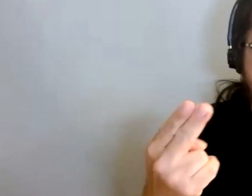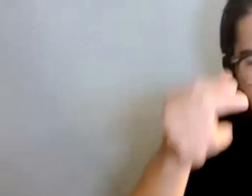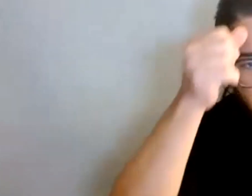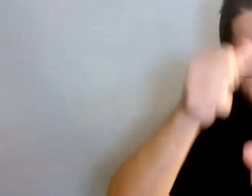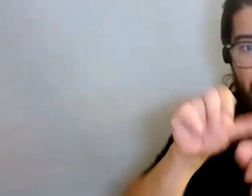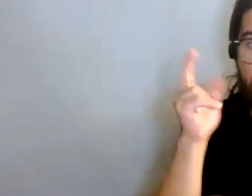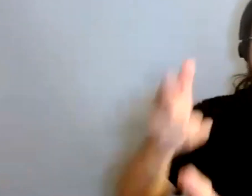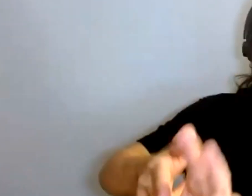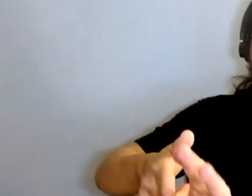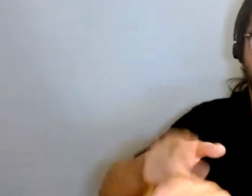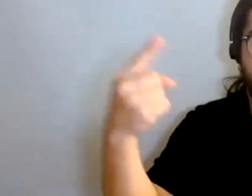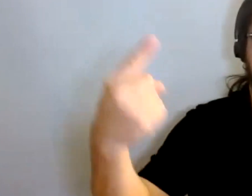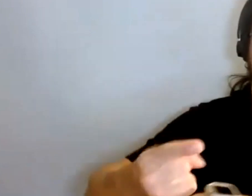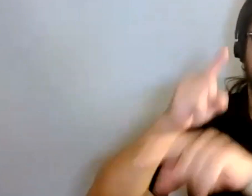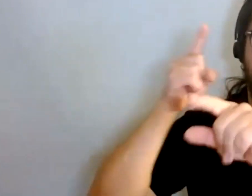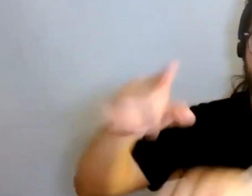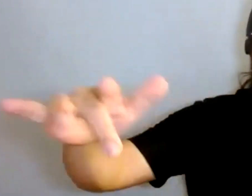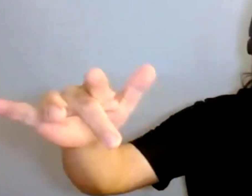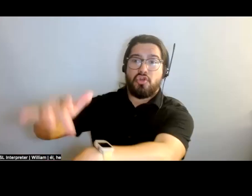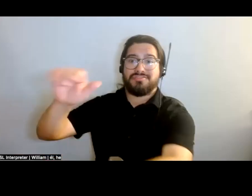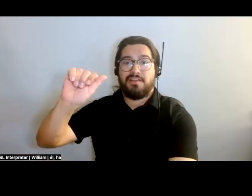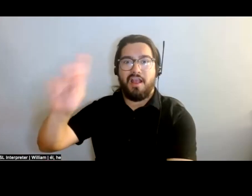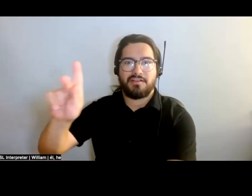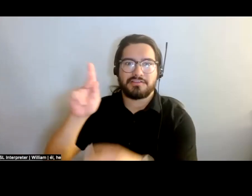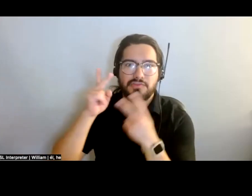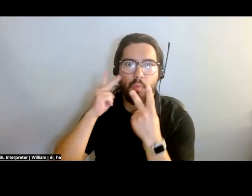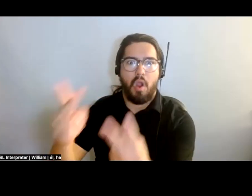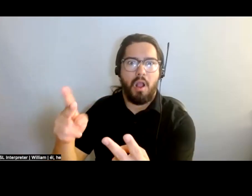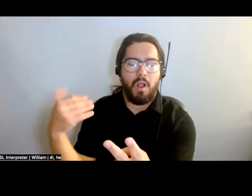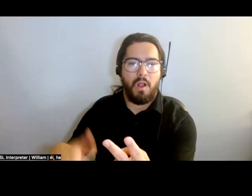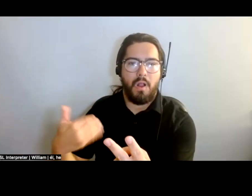I was like, I want to make friends and know what's going on in Northwest Arkansas, being